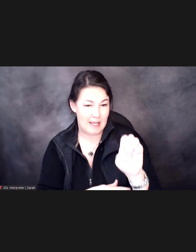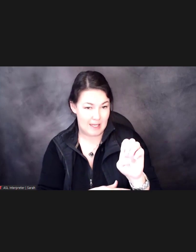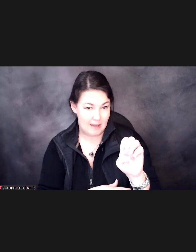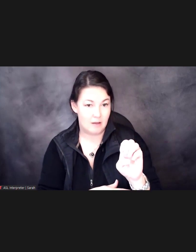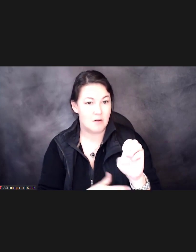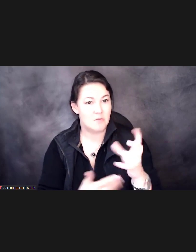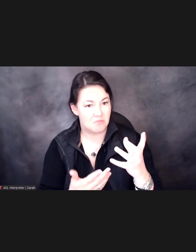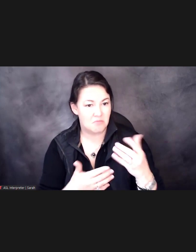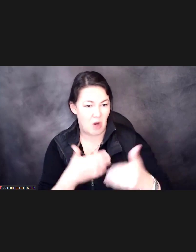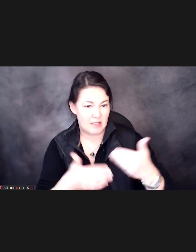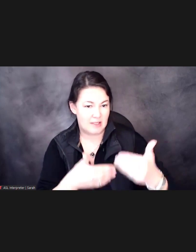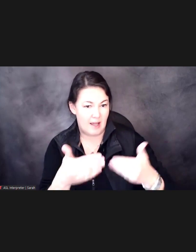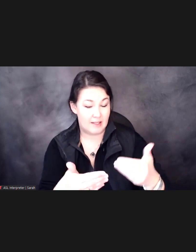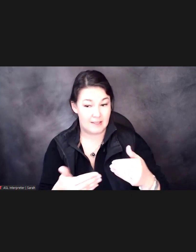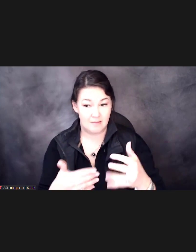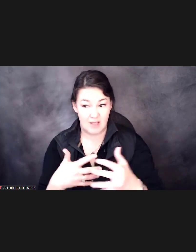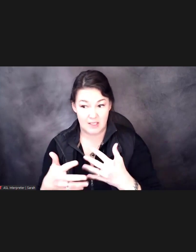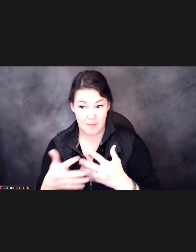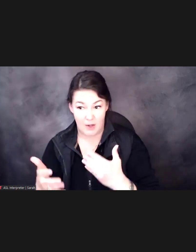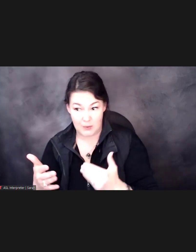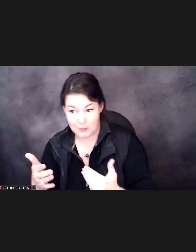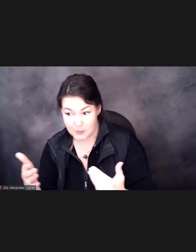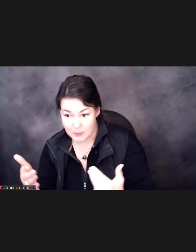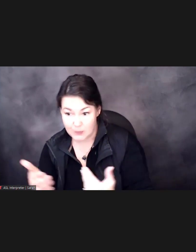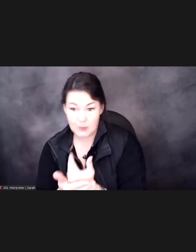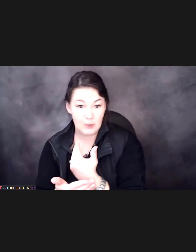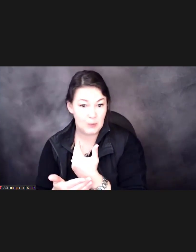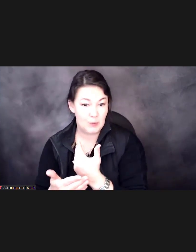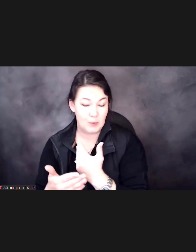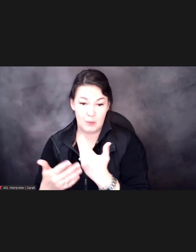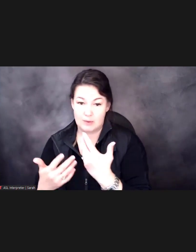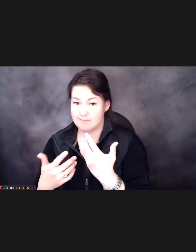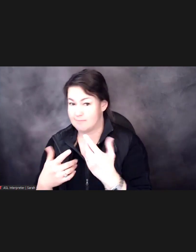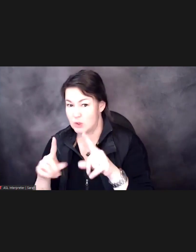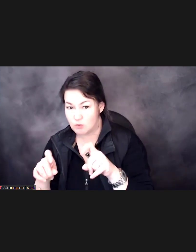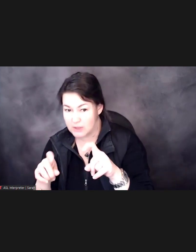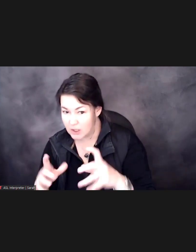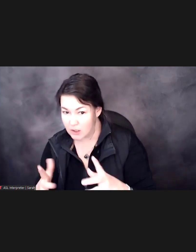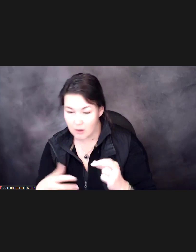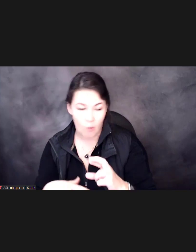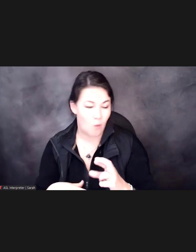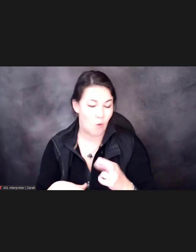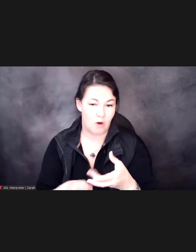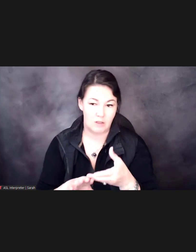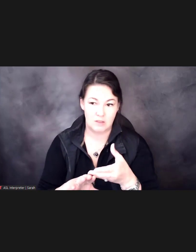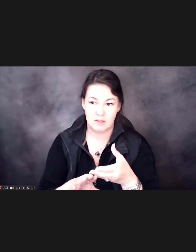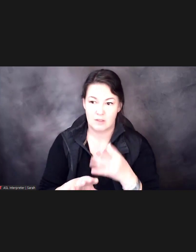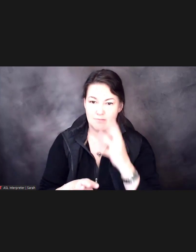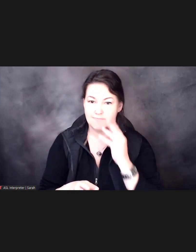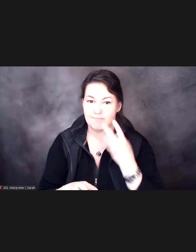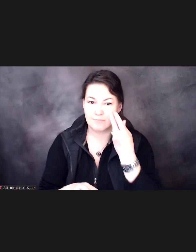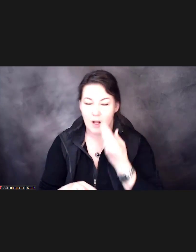helpful, whether you're a screener or an experienced screener need needing a refresher, or if you're a manager, it can be used as a